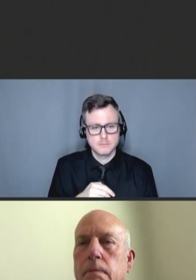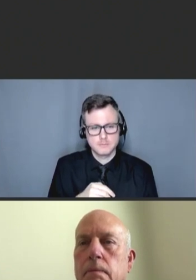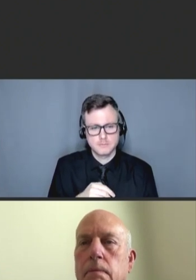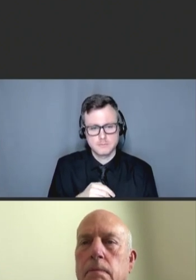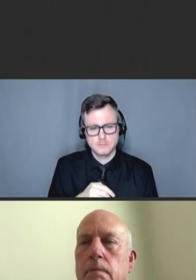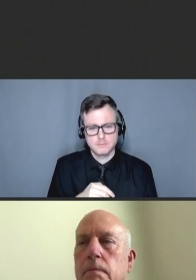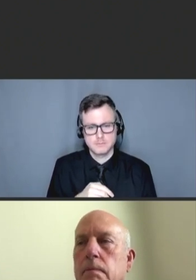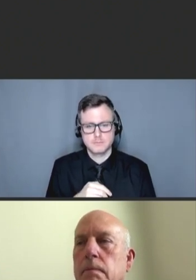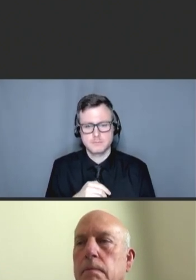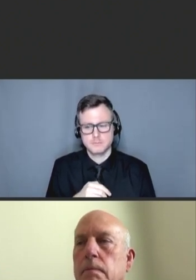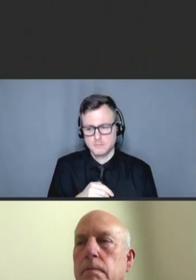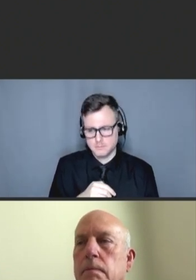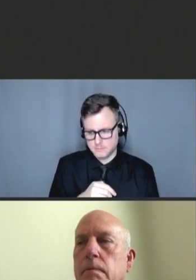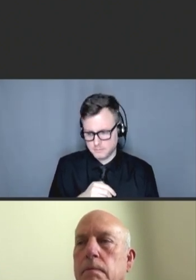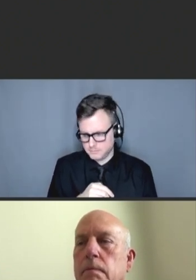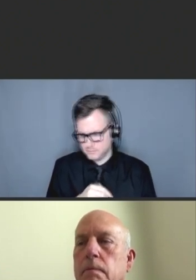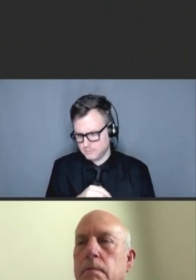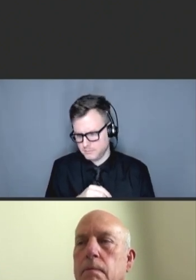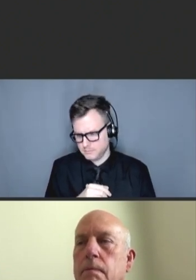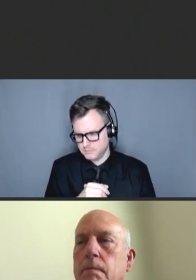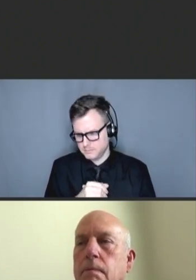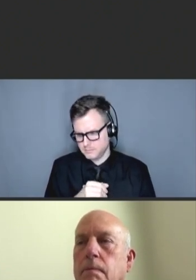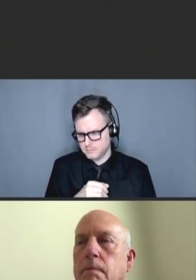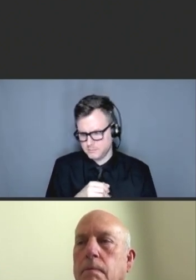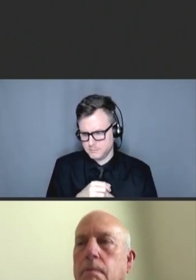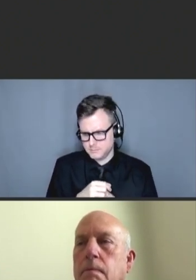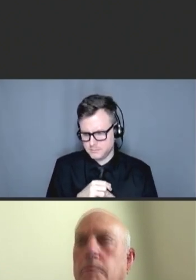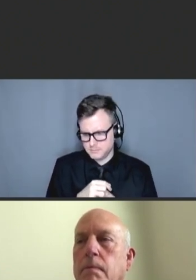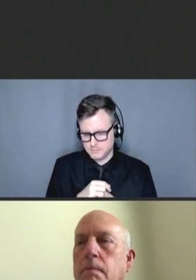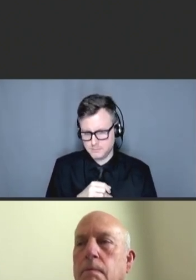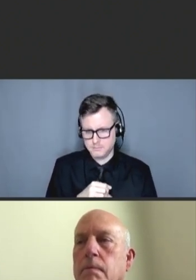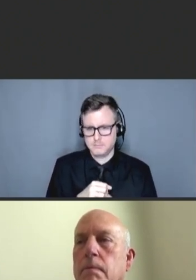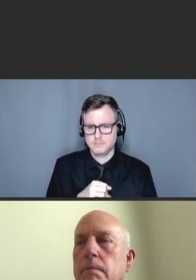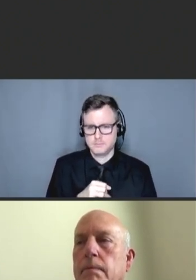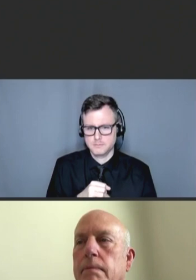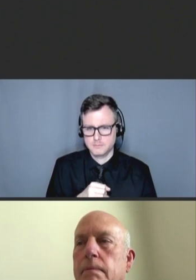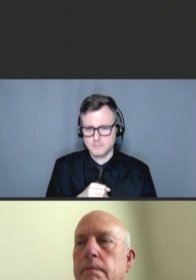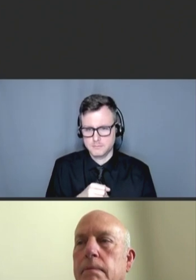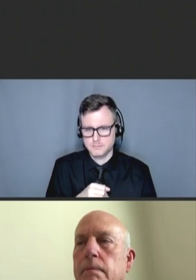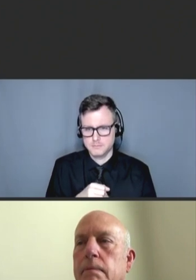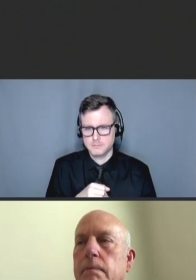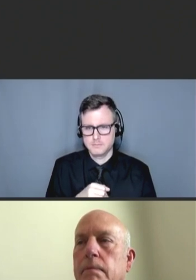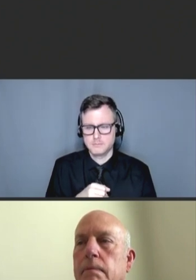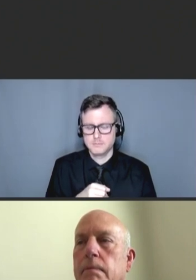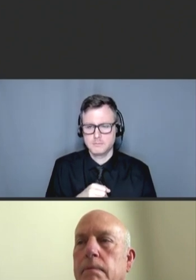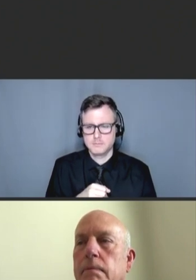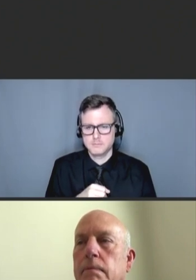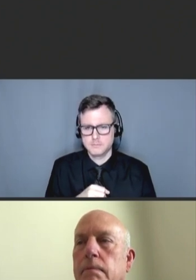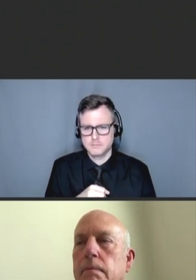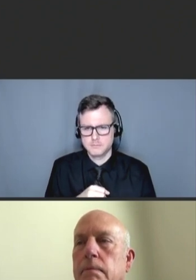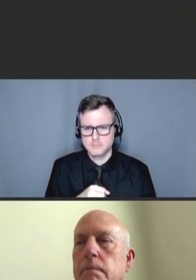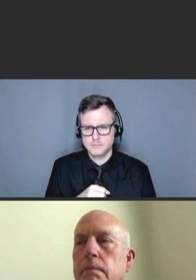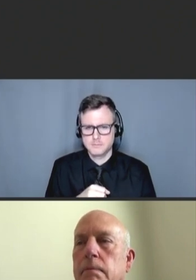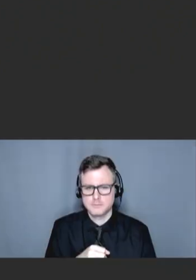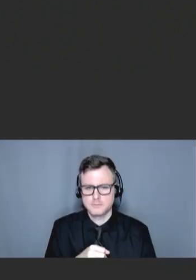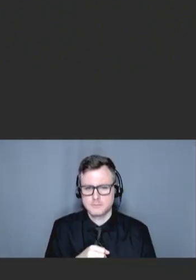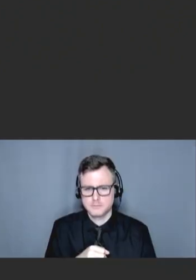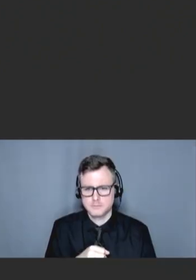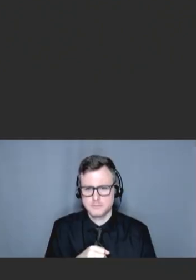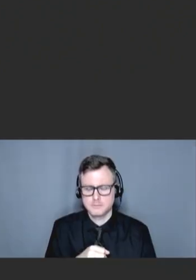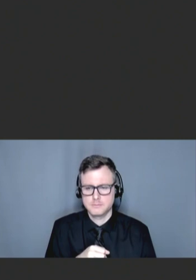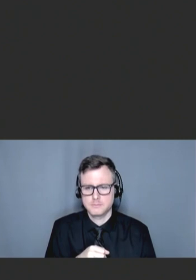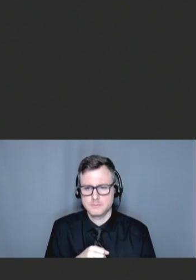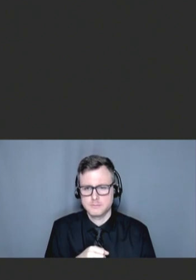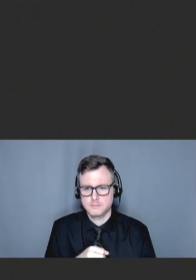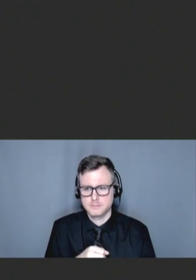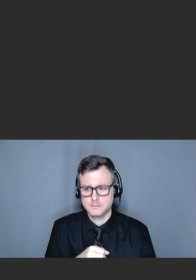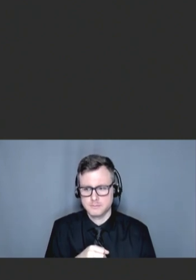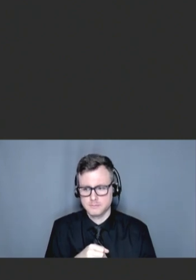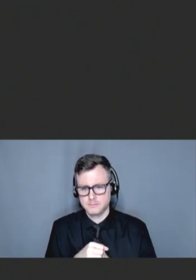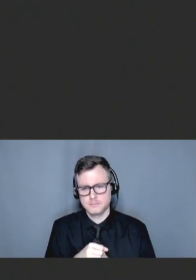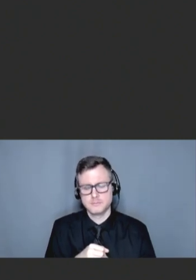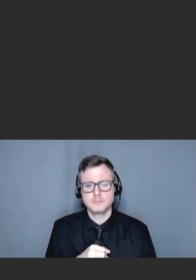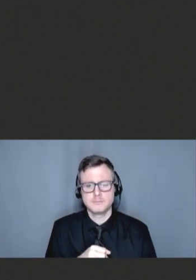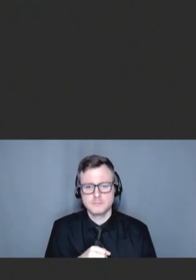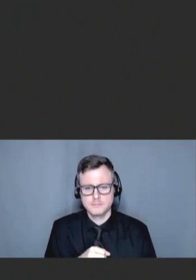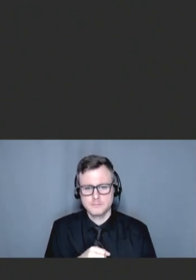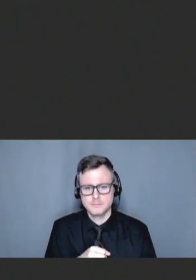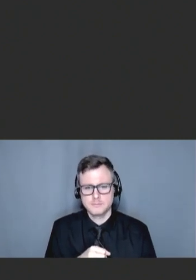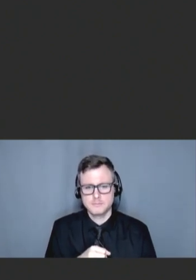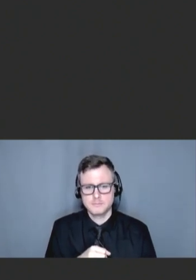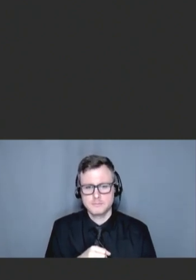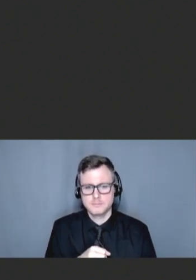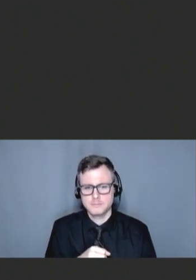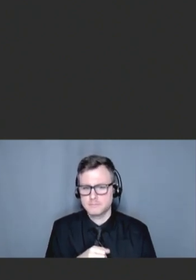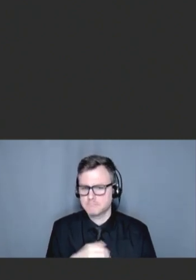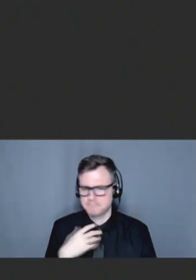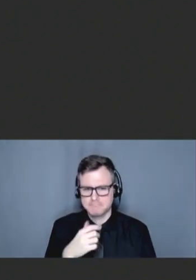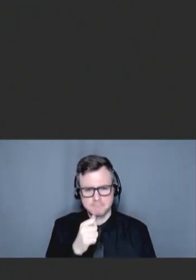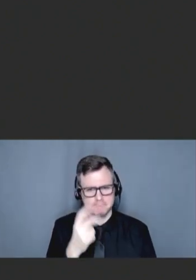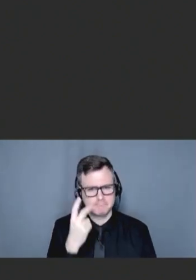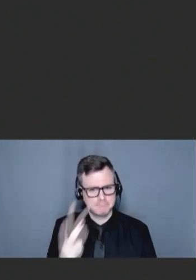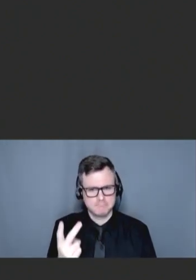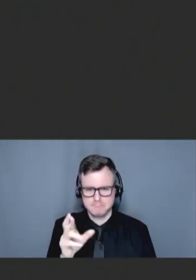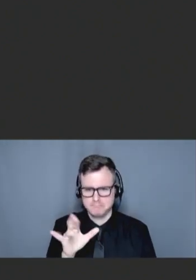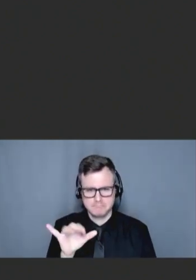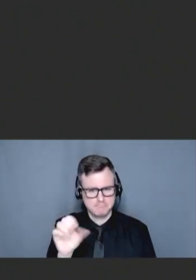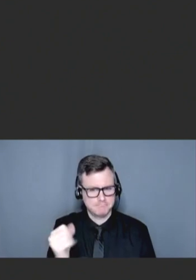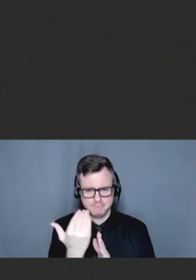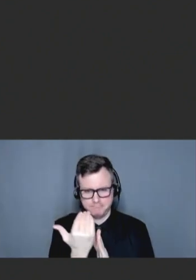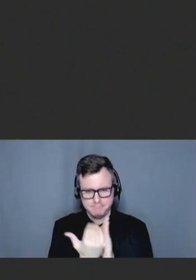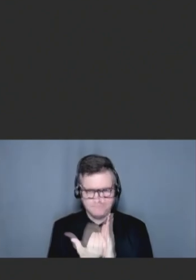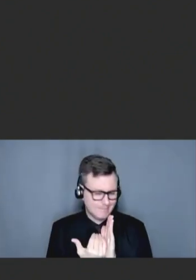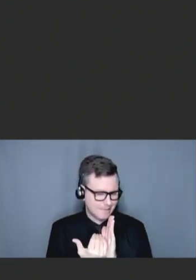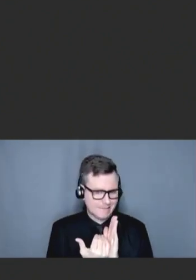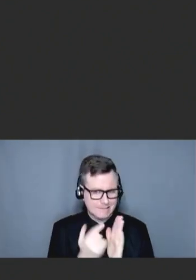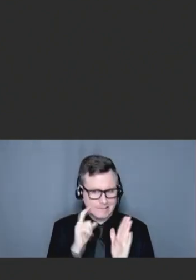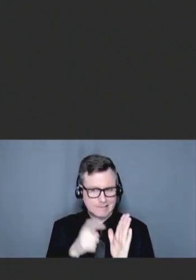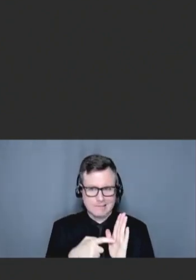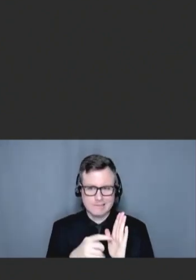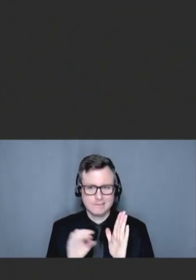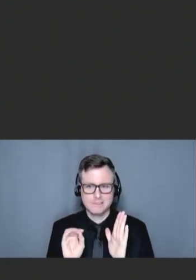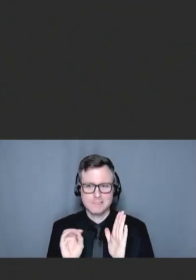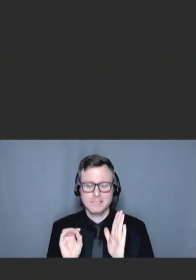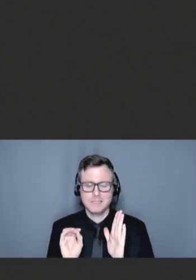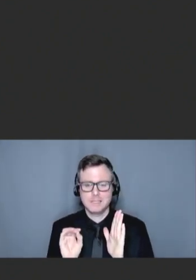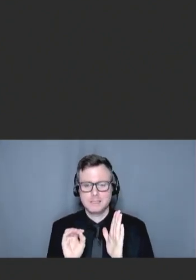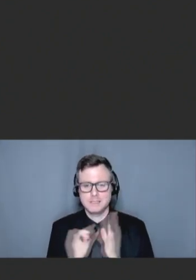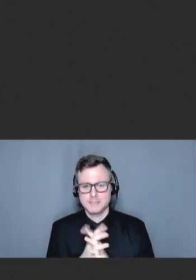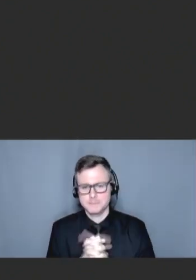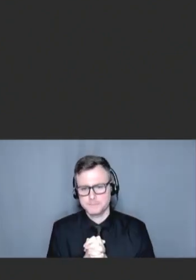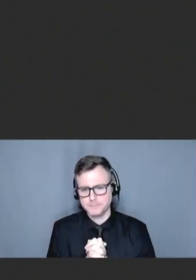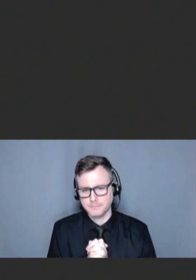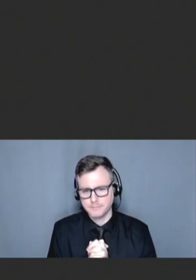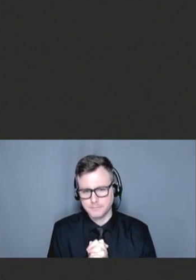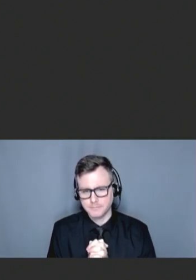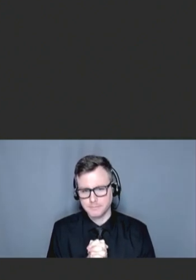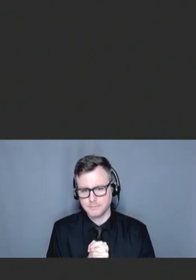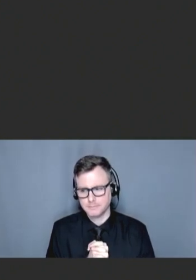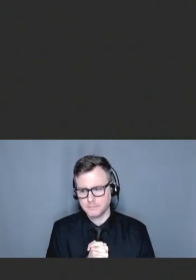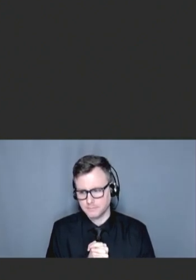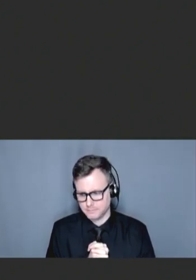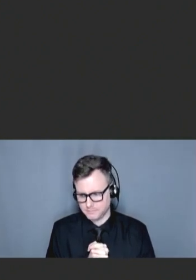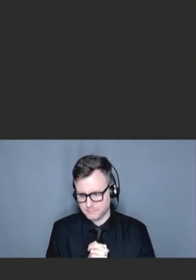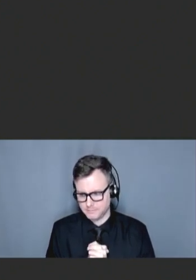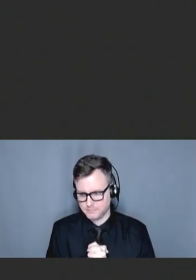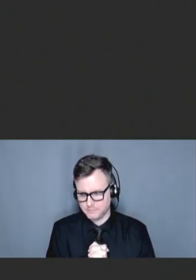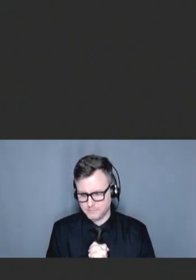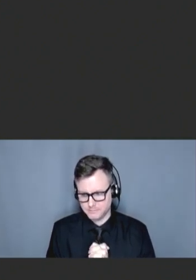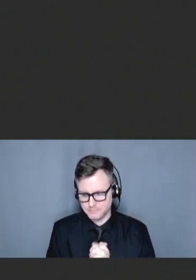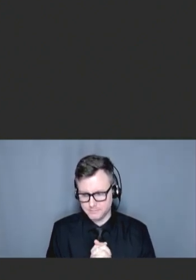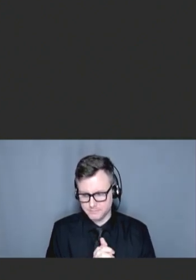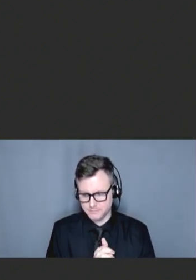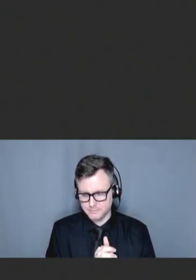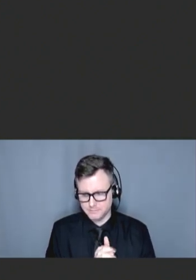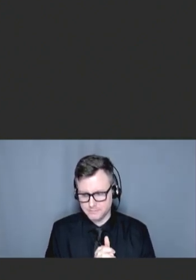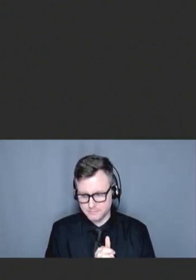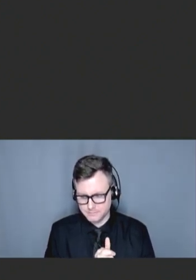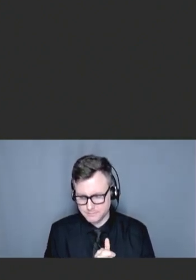And I don't see Chris on the list here.